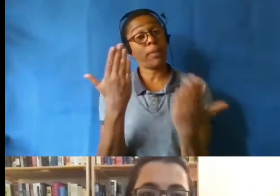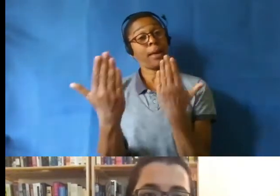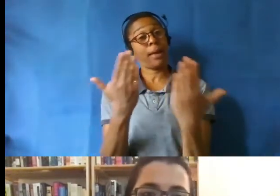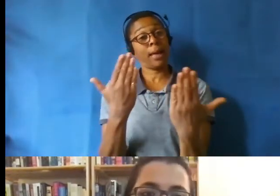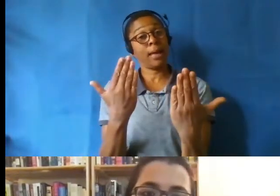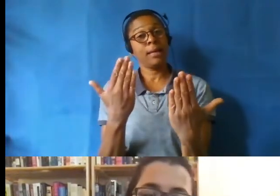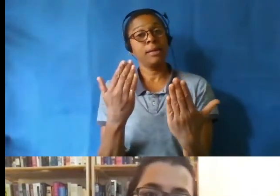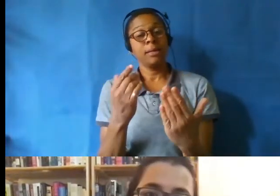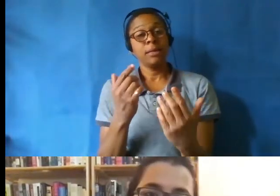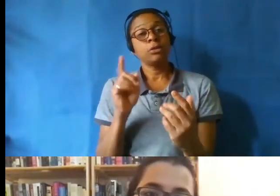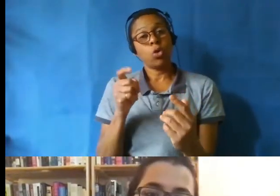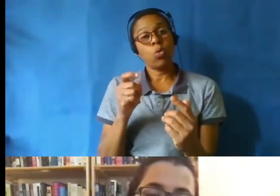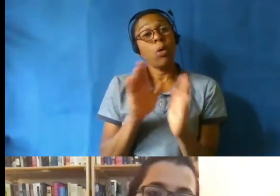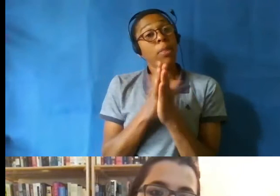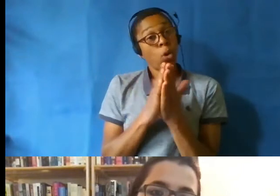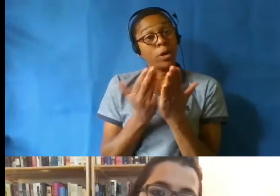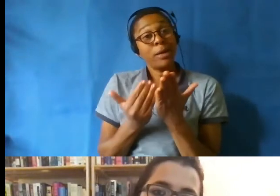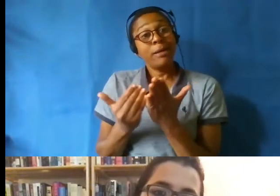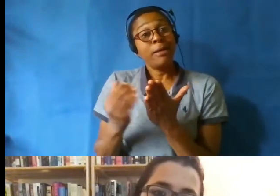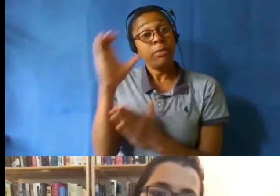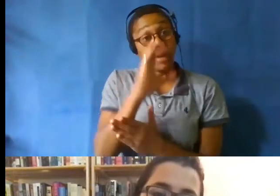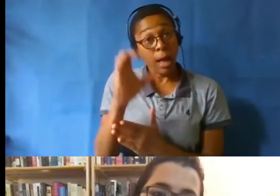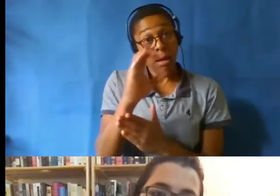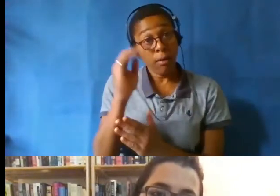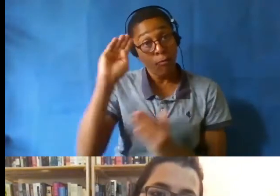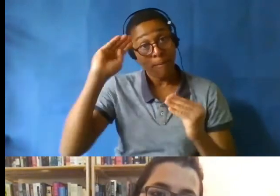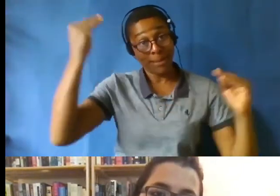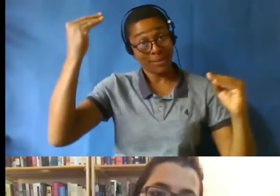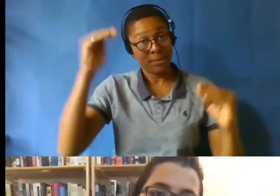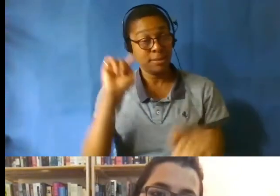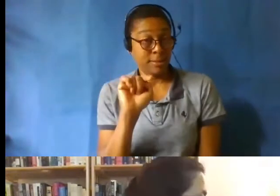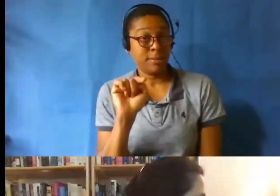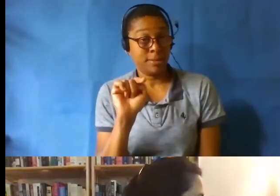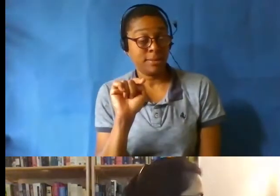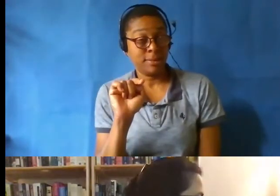and the texts that you mentioned I am now forgetting the name I wasn't